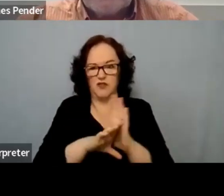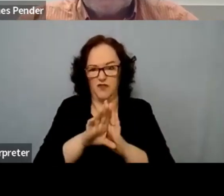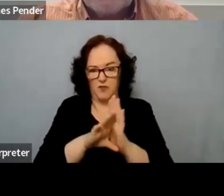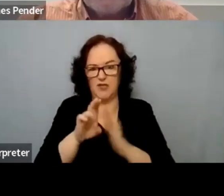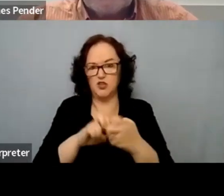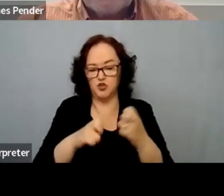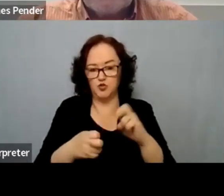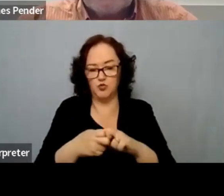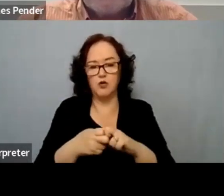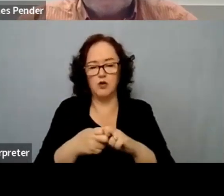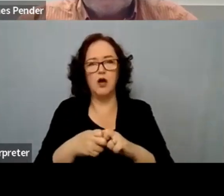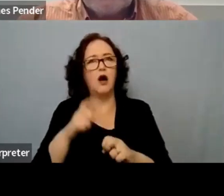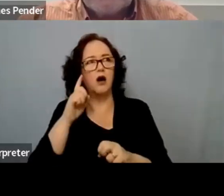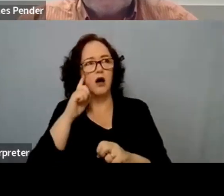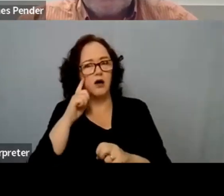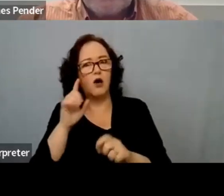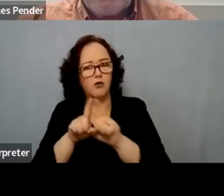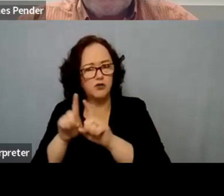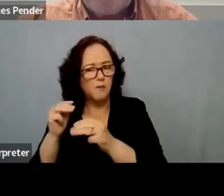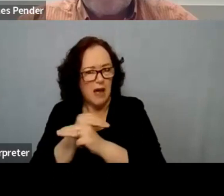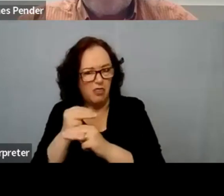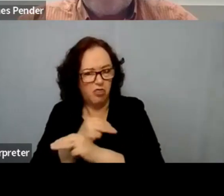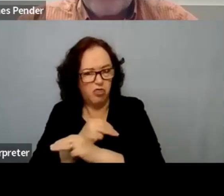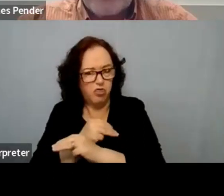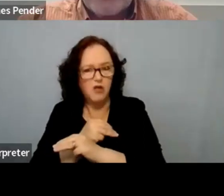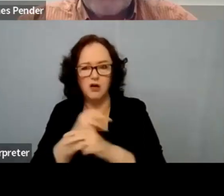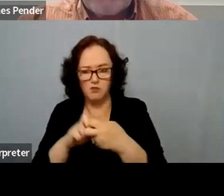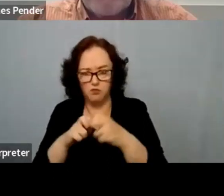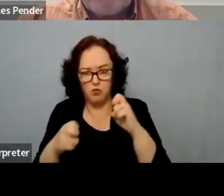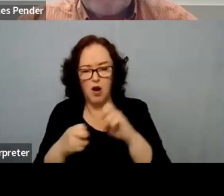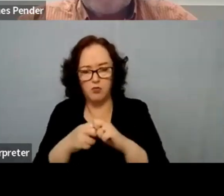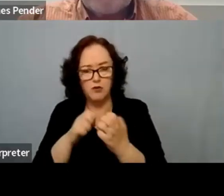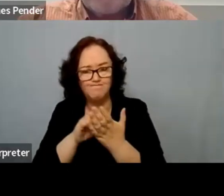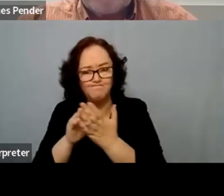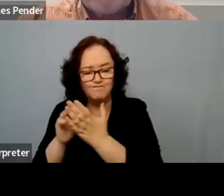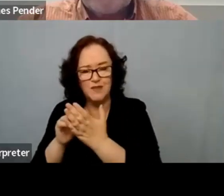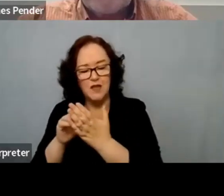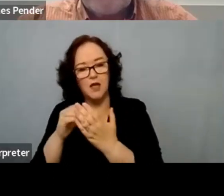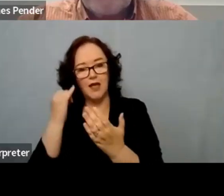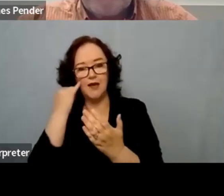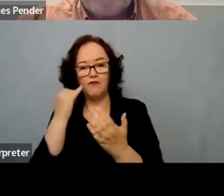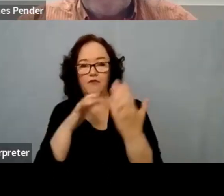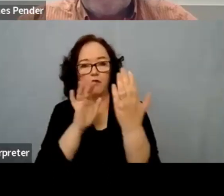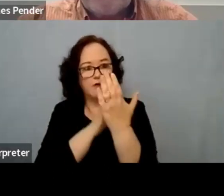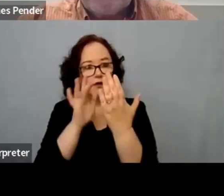math. So we wouldn't consider that, you know, a brain injury. But I think, a change to the development of the brain.